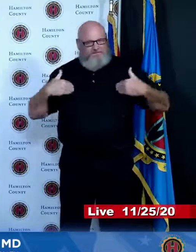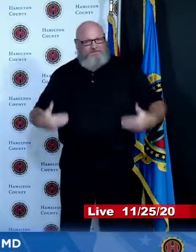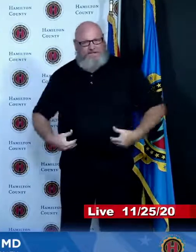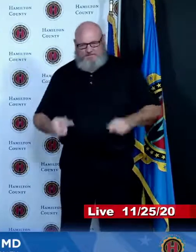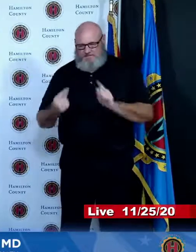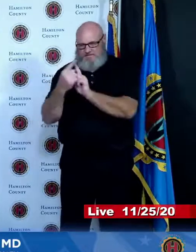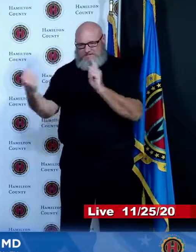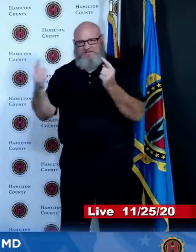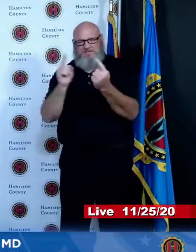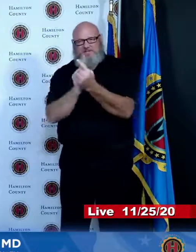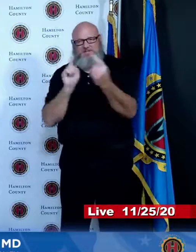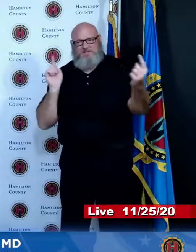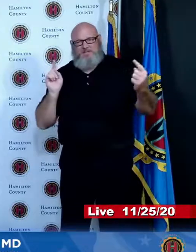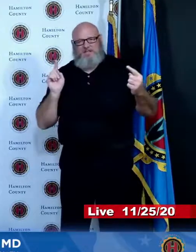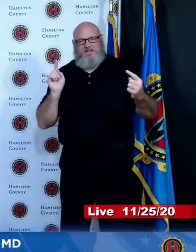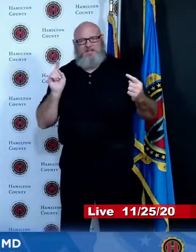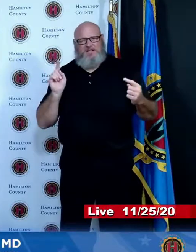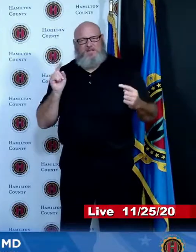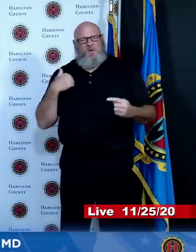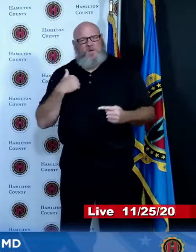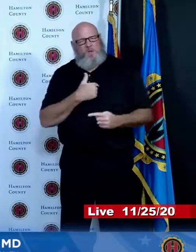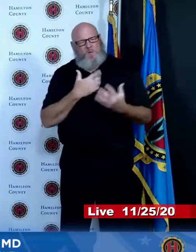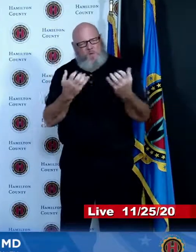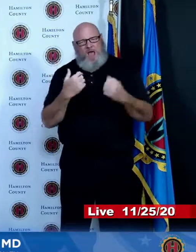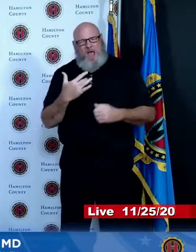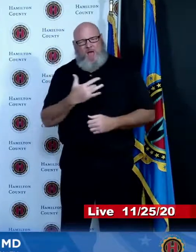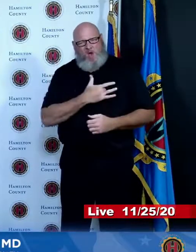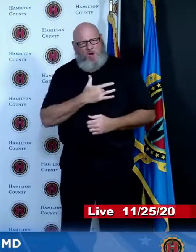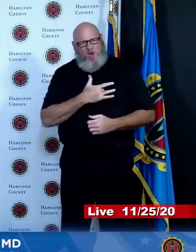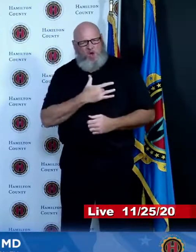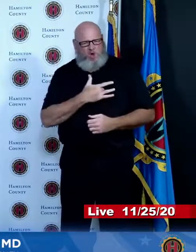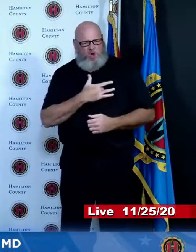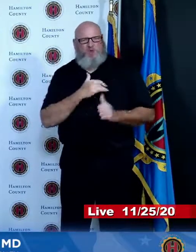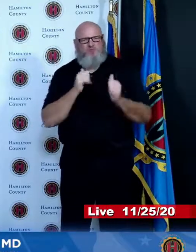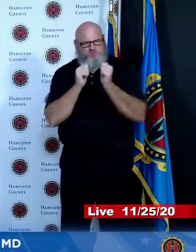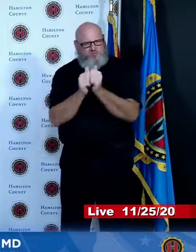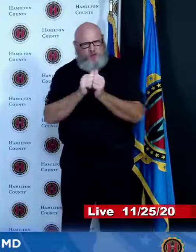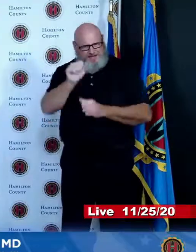thank you I'm hopeful that you know if I tell three people and then that those people tell three